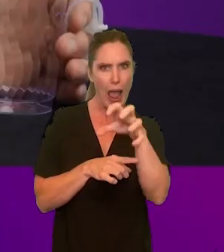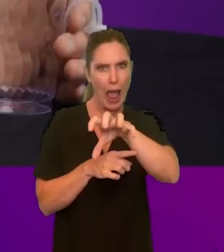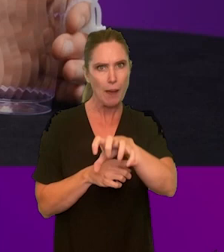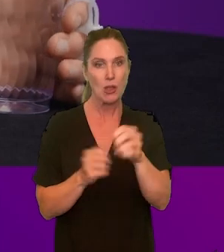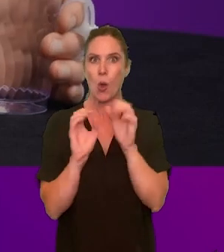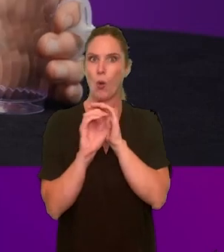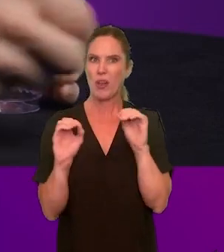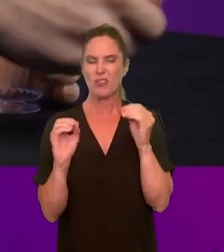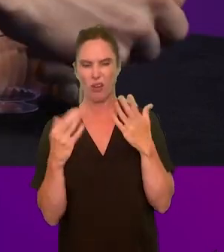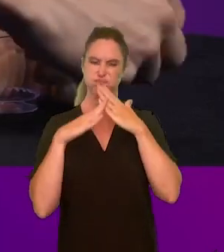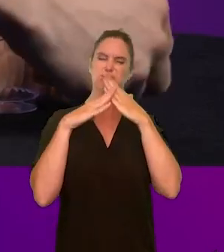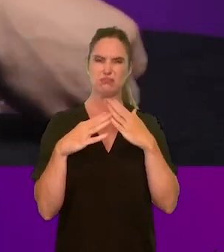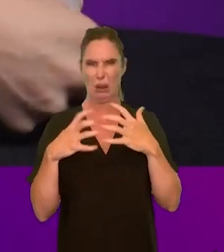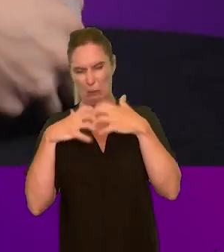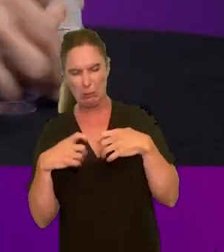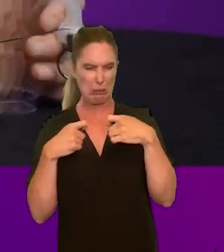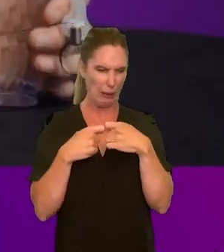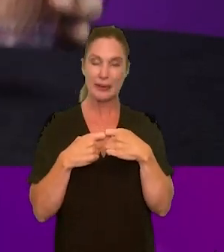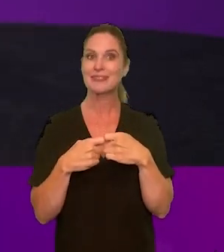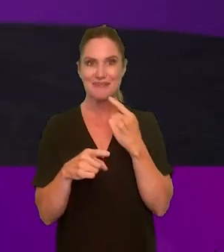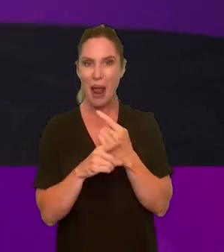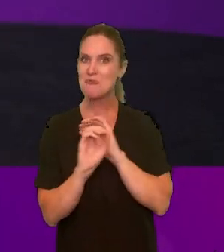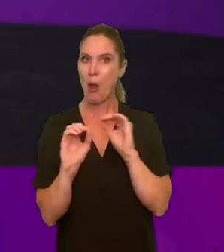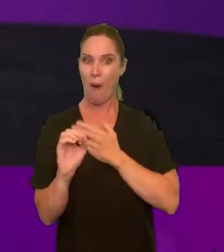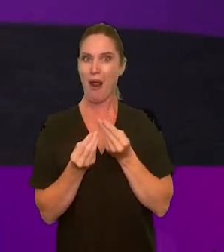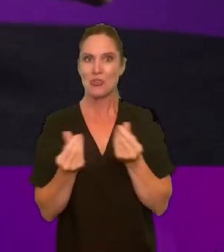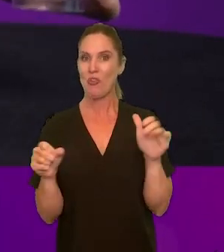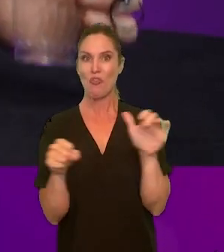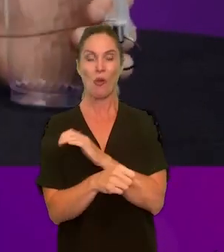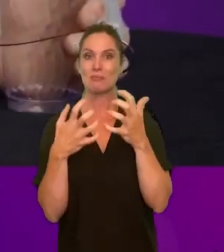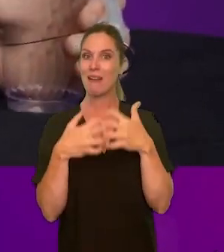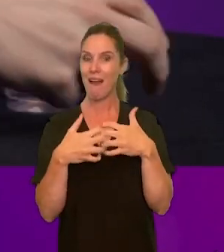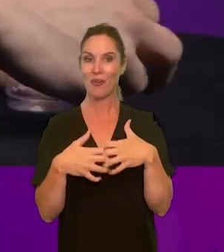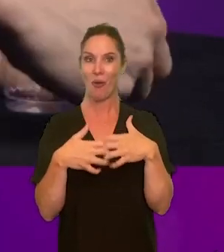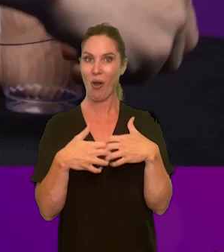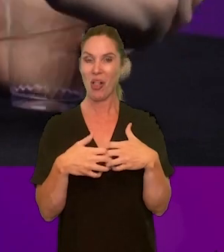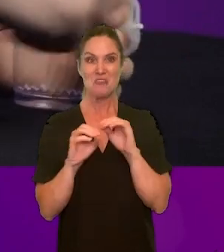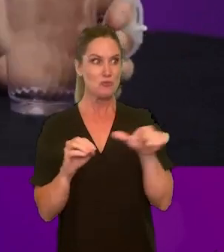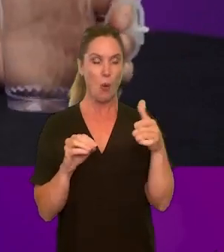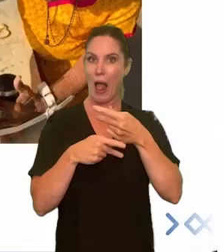That's right, our solution is entirely mechanical. There is no other product like it and we're patent-protected.